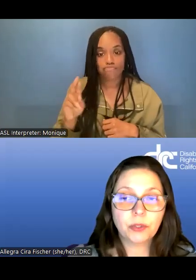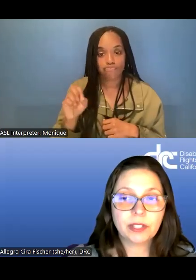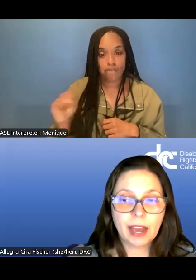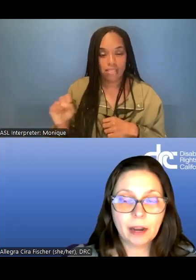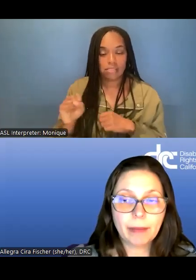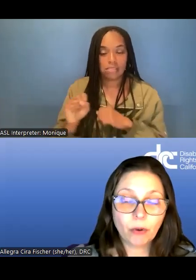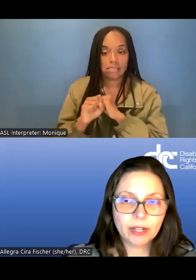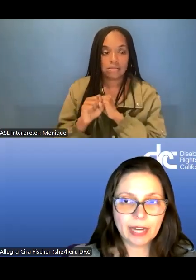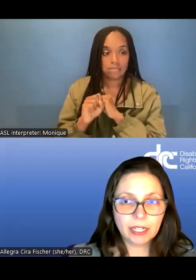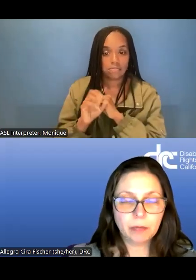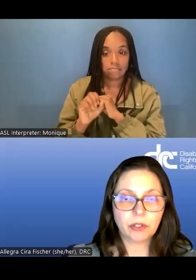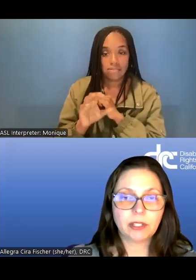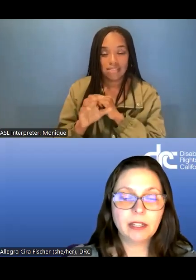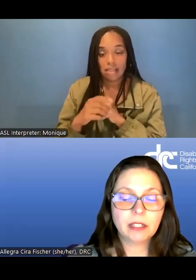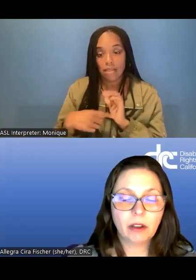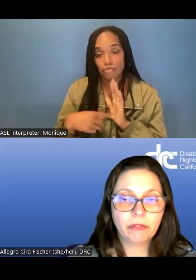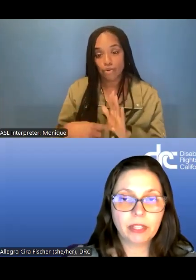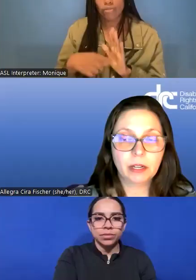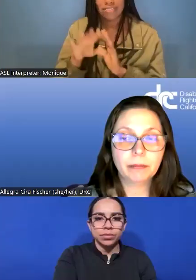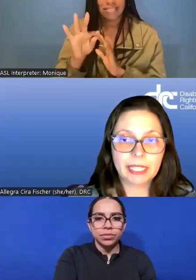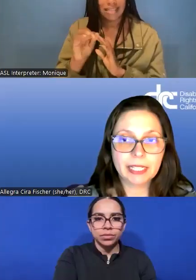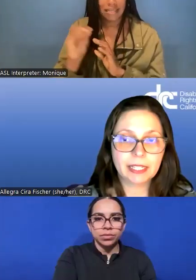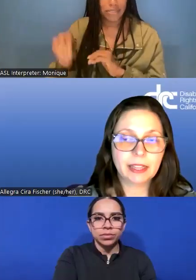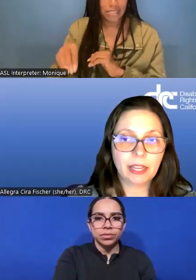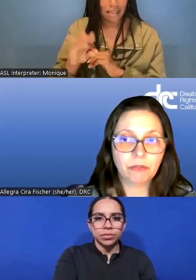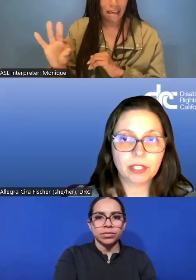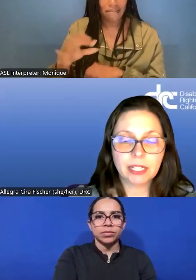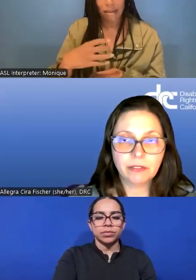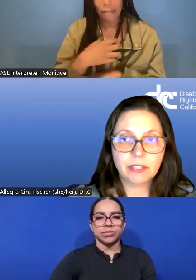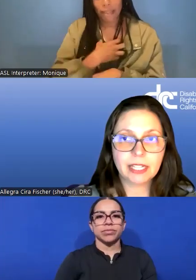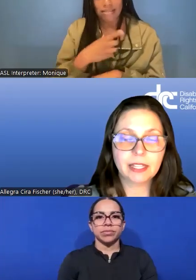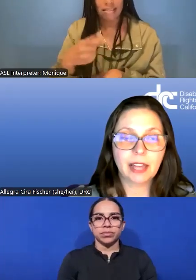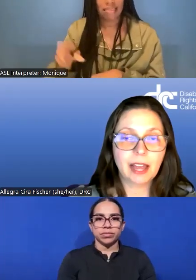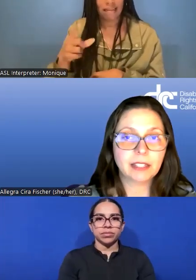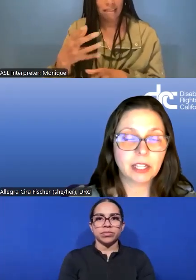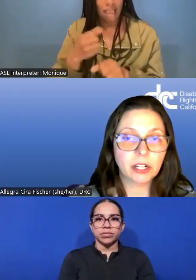that about 90% of the complaints that they've received in the last year